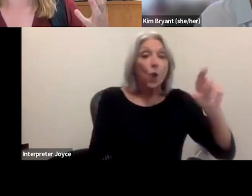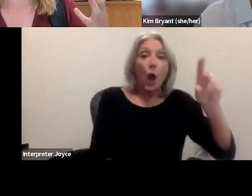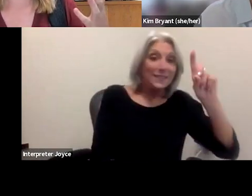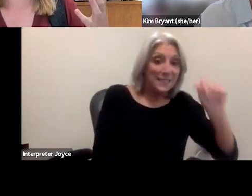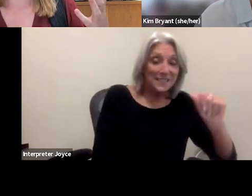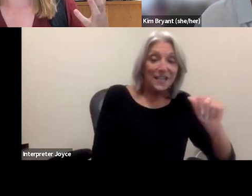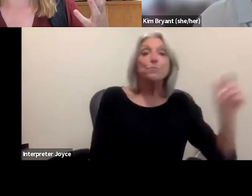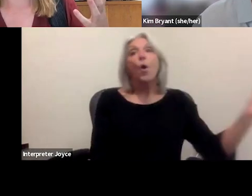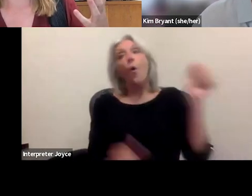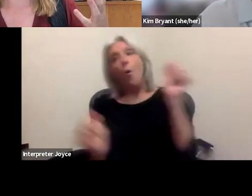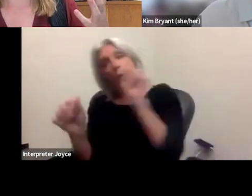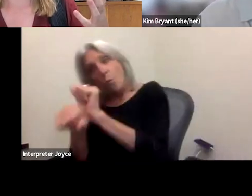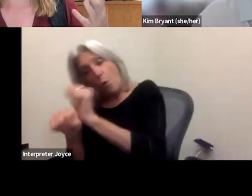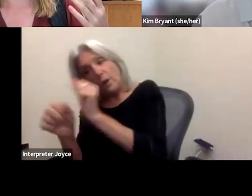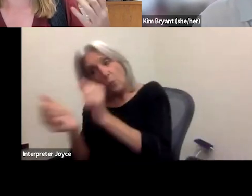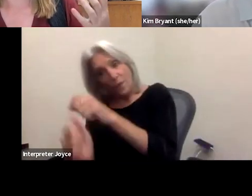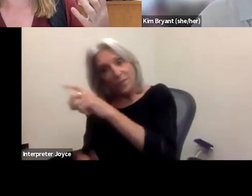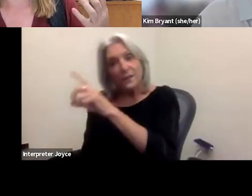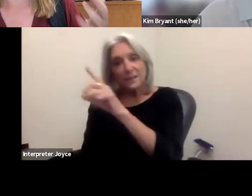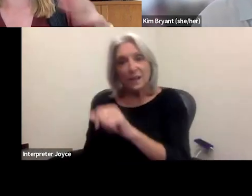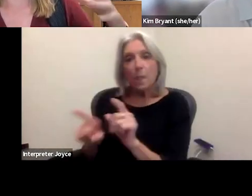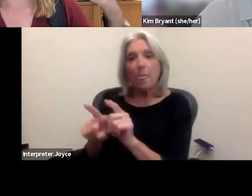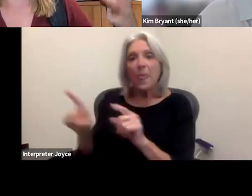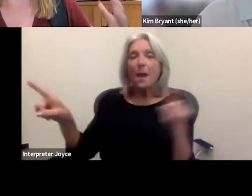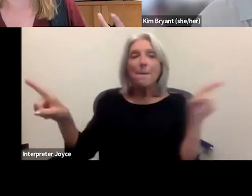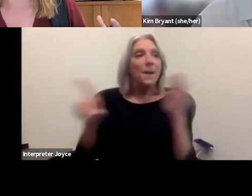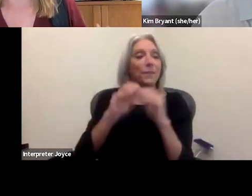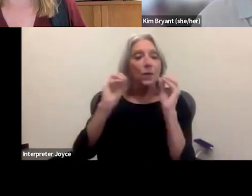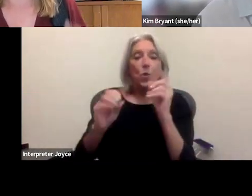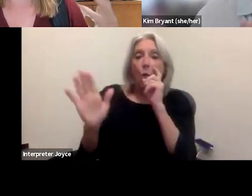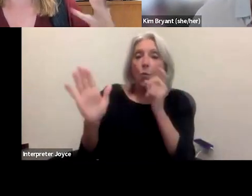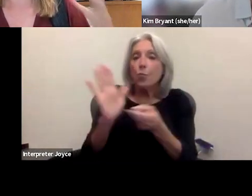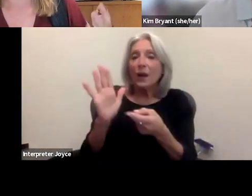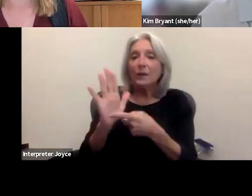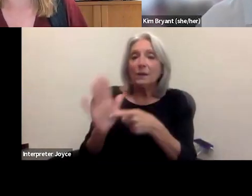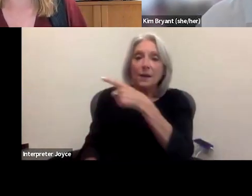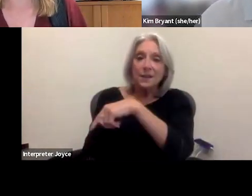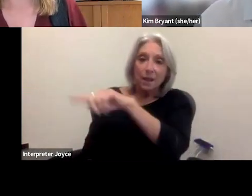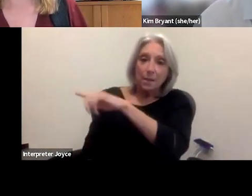without the disabled people being recognized. So you're perpetuating a particular type